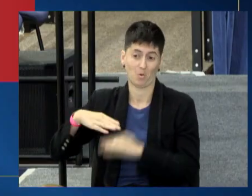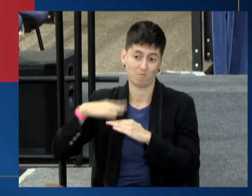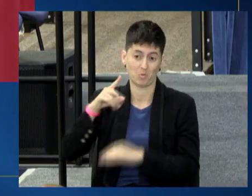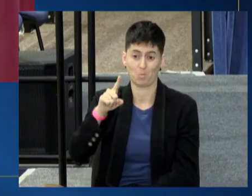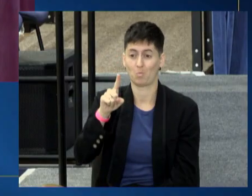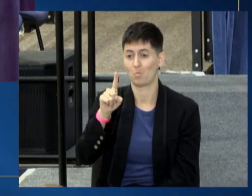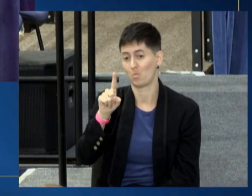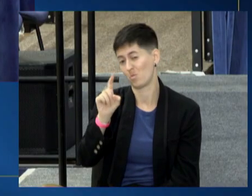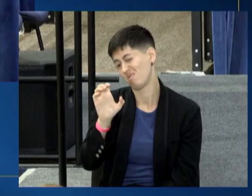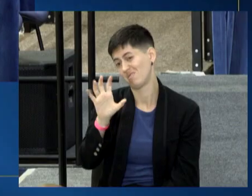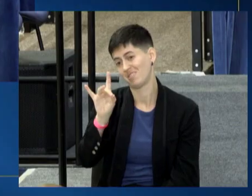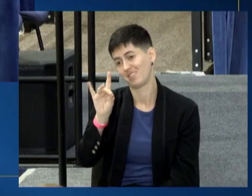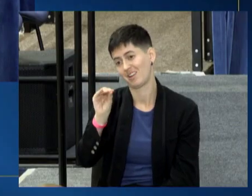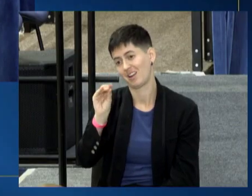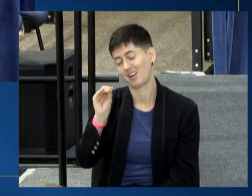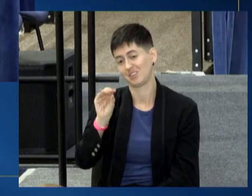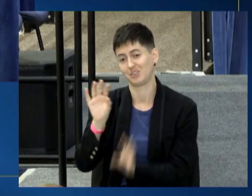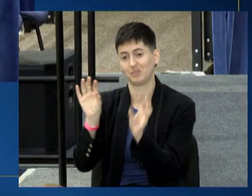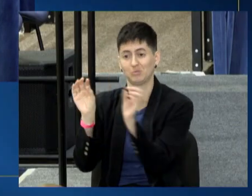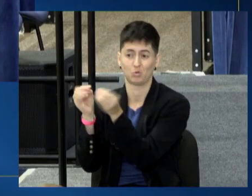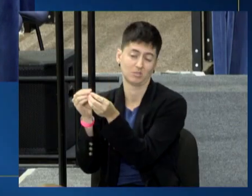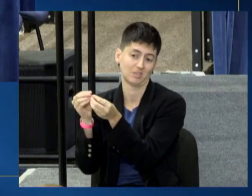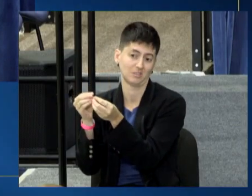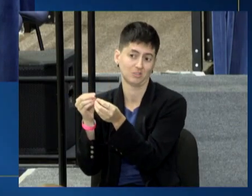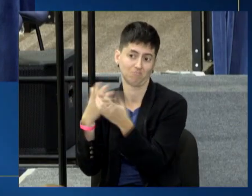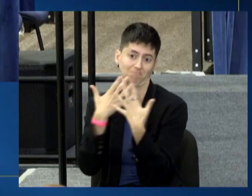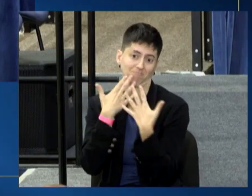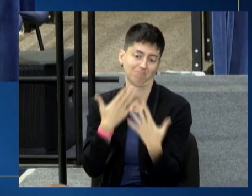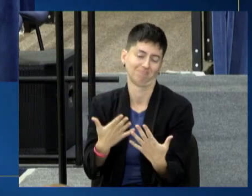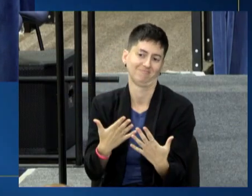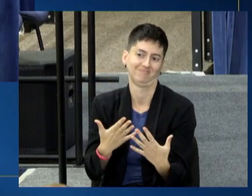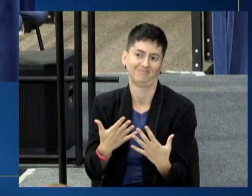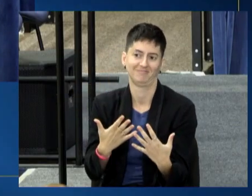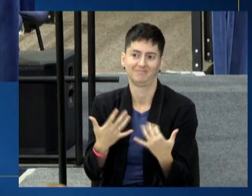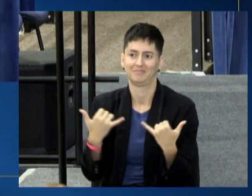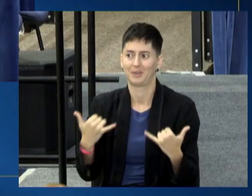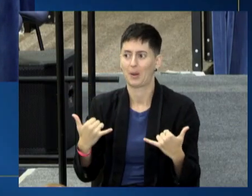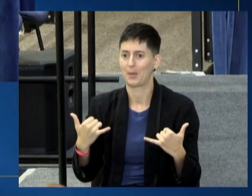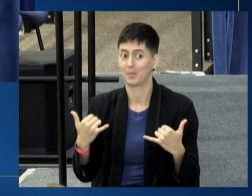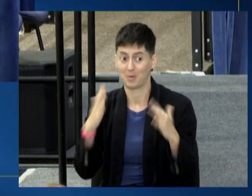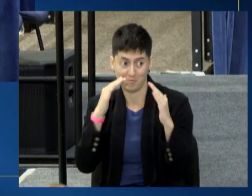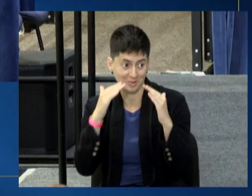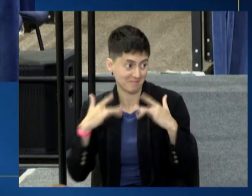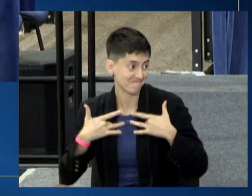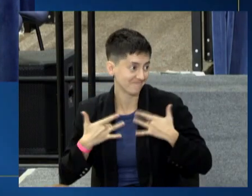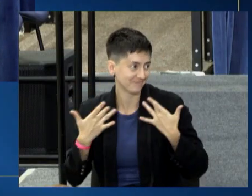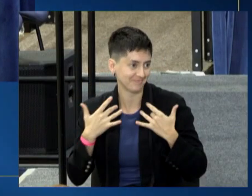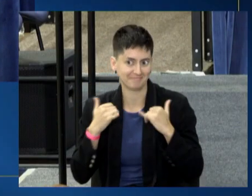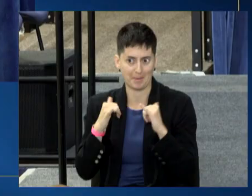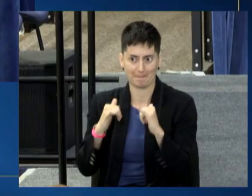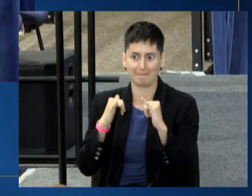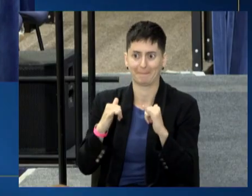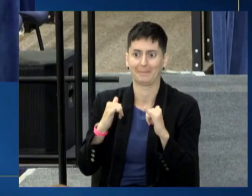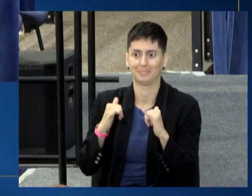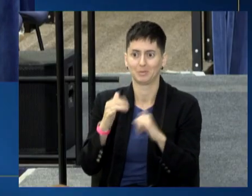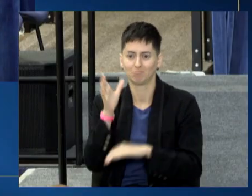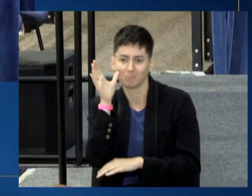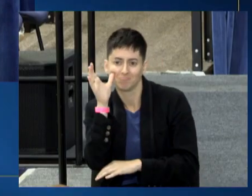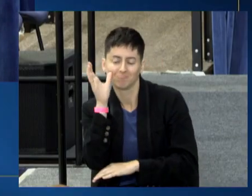with that, I hope all of you are excited as I am to hear from our federal leaders and CancerX co-hosts. And look forward to an afternoon full of insights and dialogue